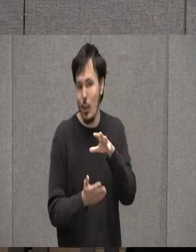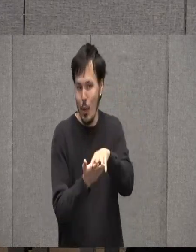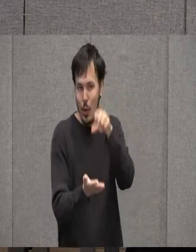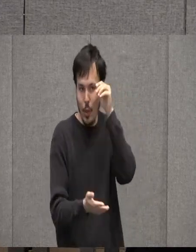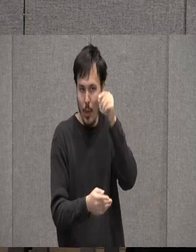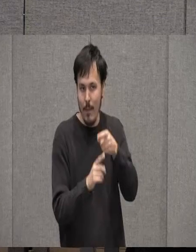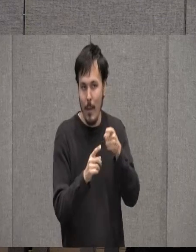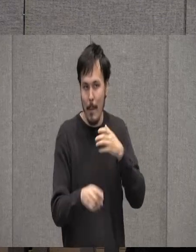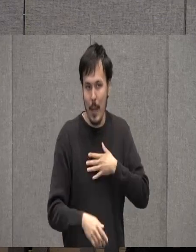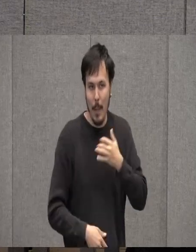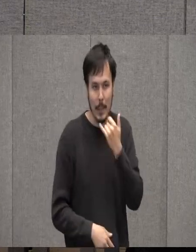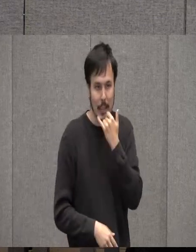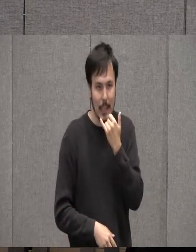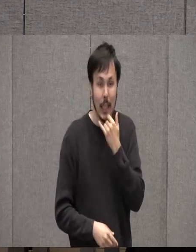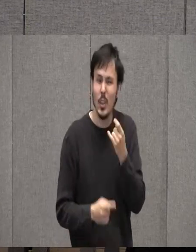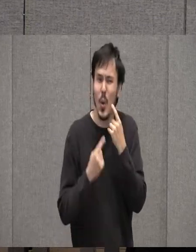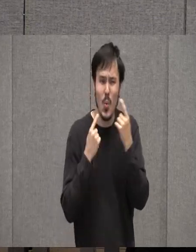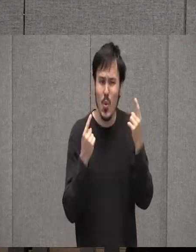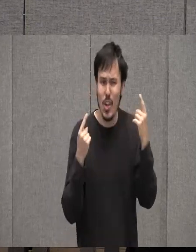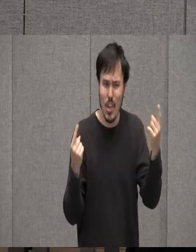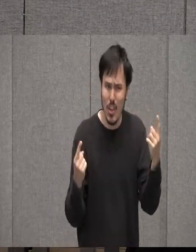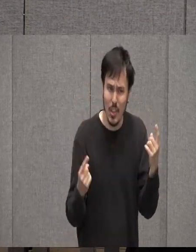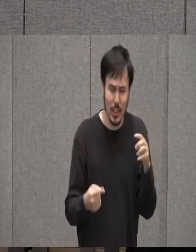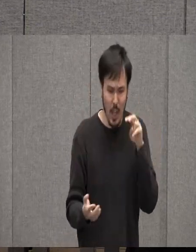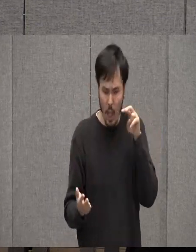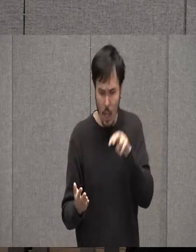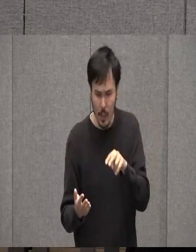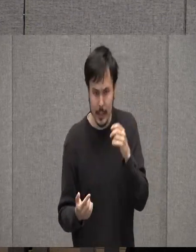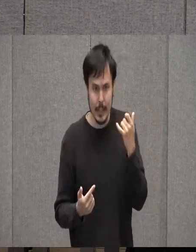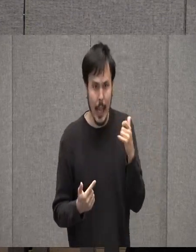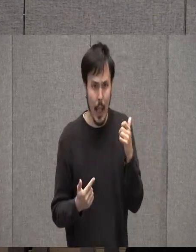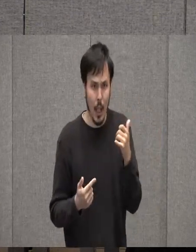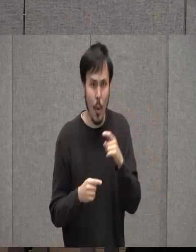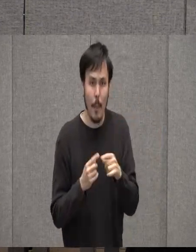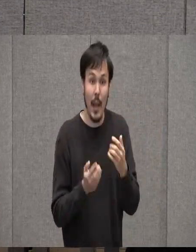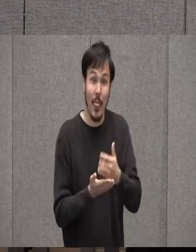It still worked, it still looks yellow, but in the container it looked really green.